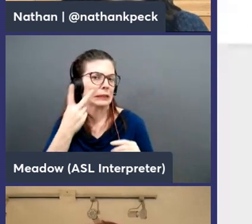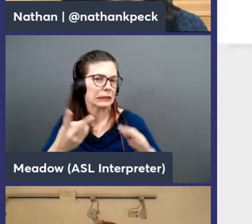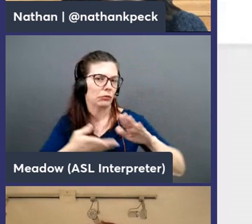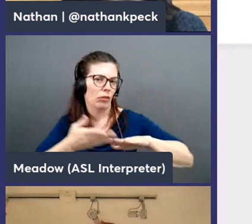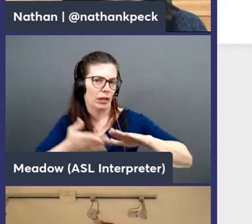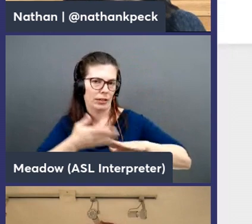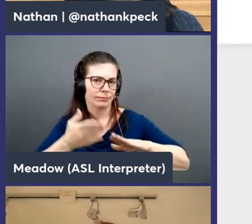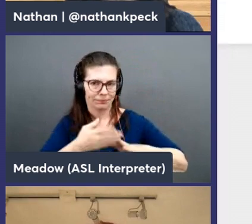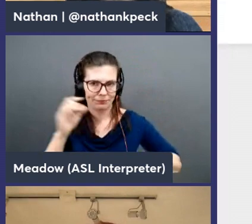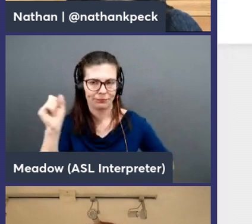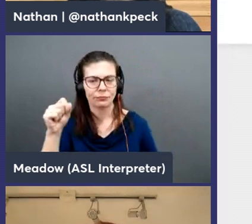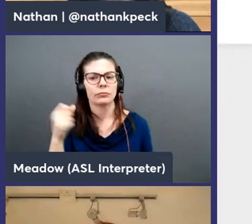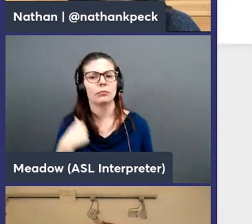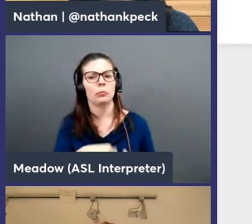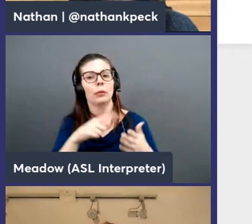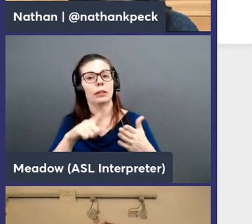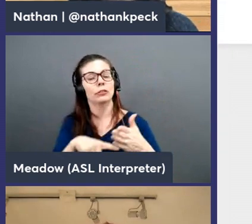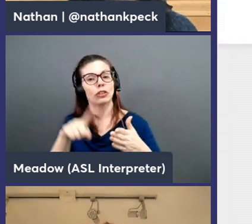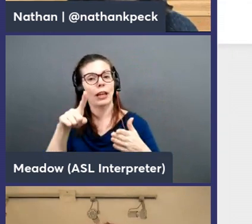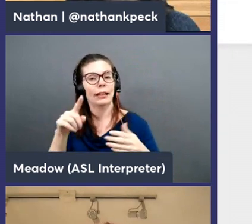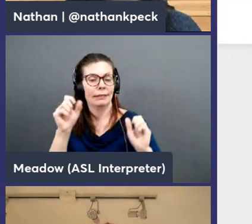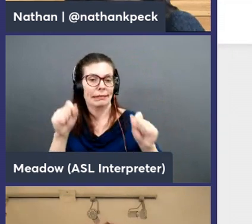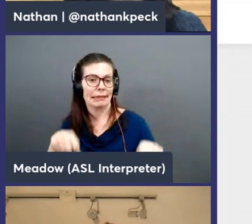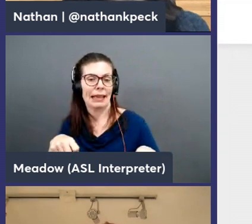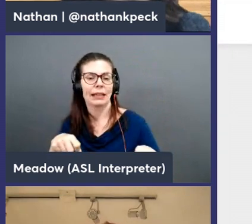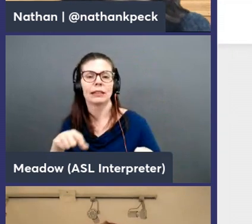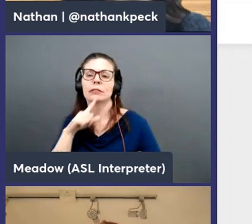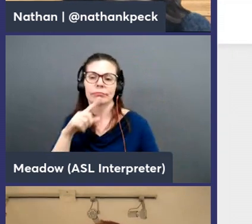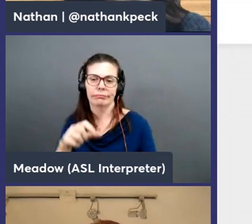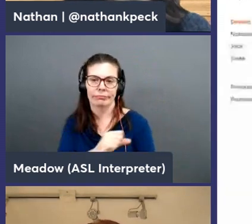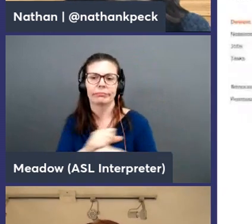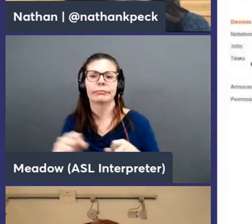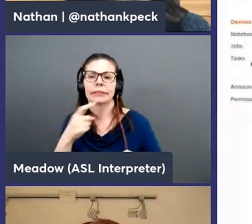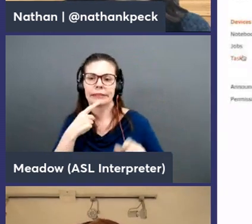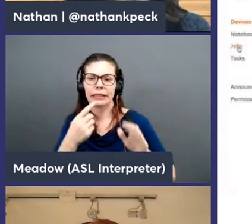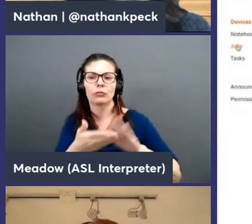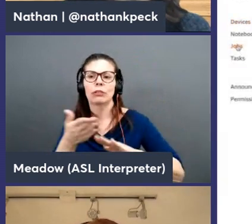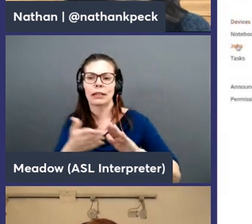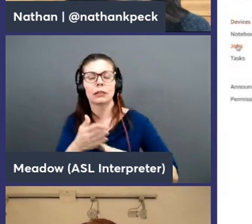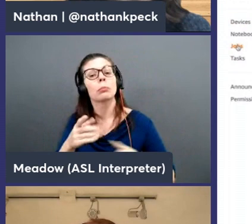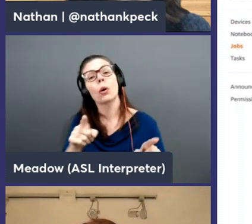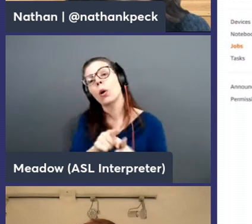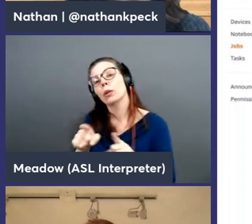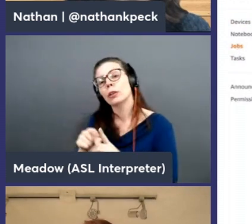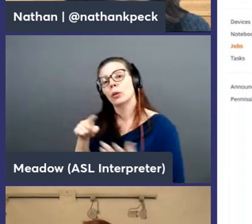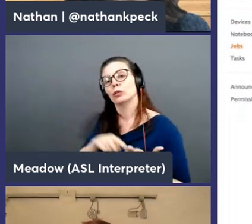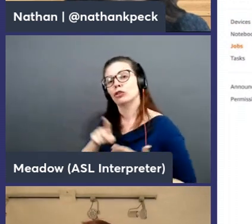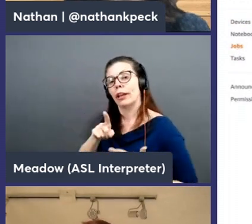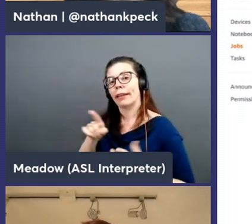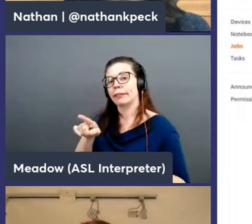And so we can check that that is indeed saying that it's running, and then we can also check that same thing,